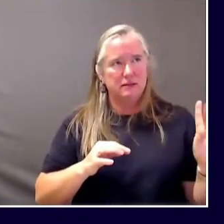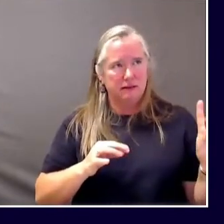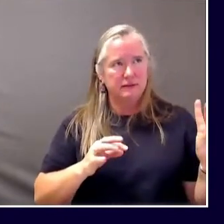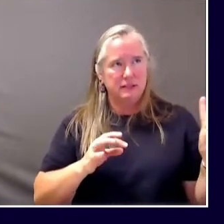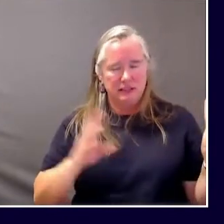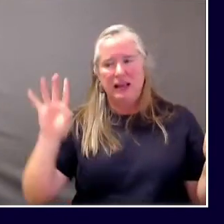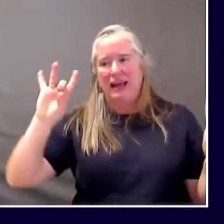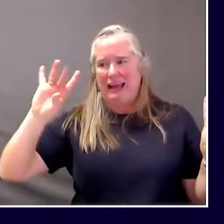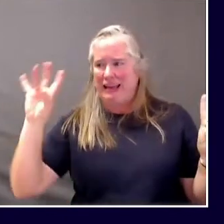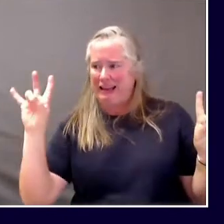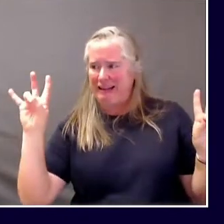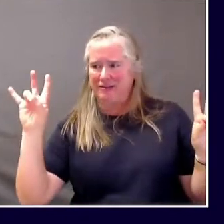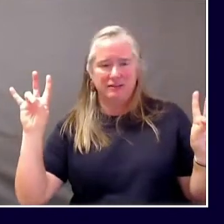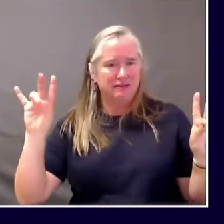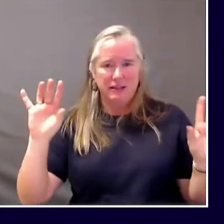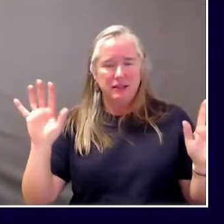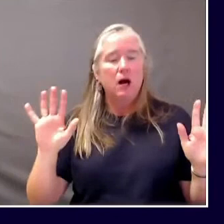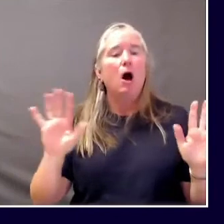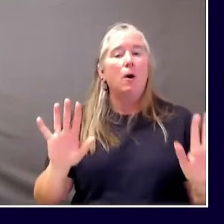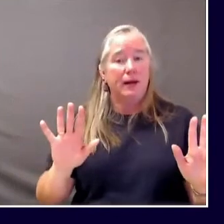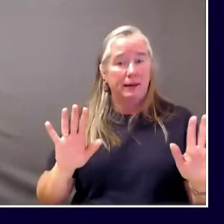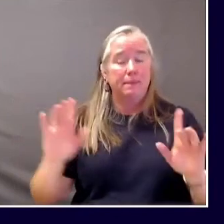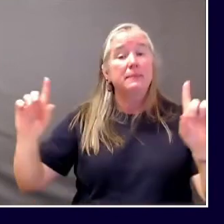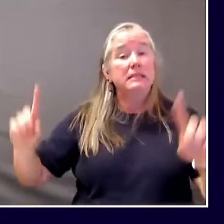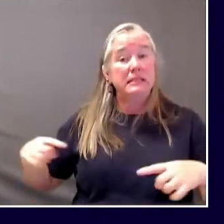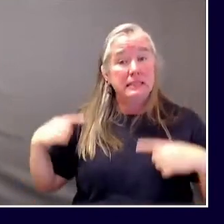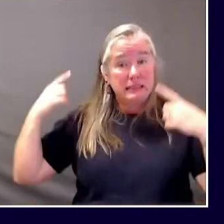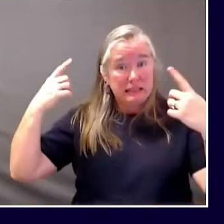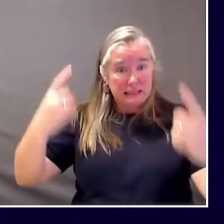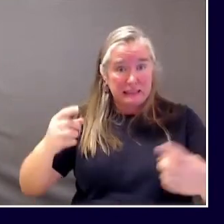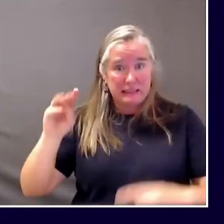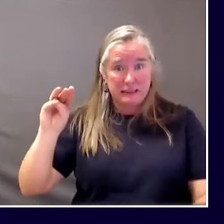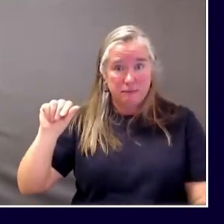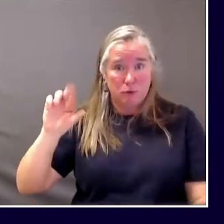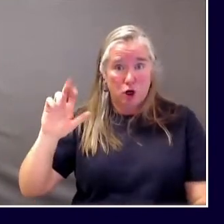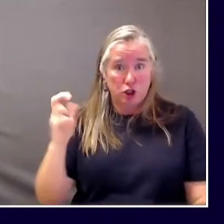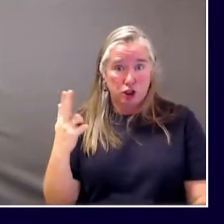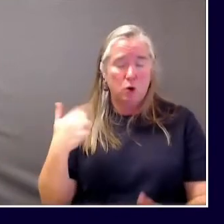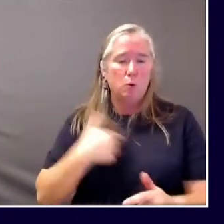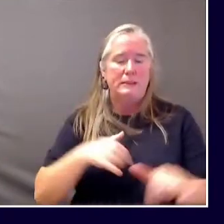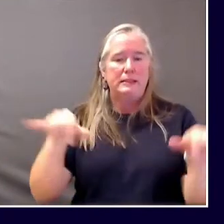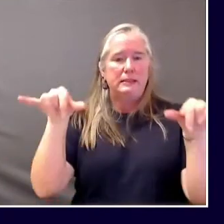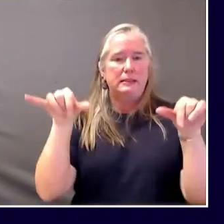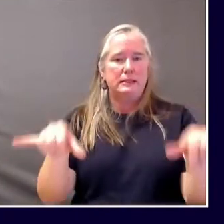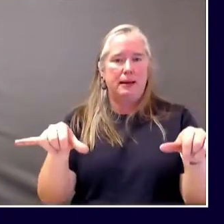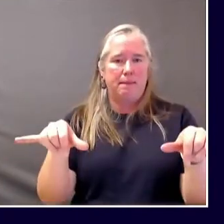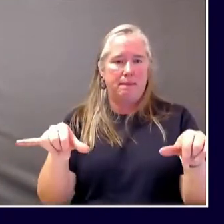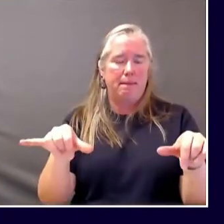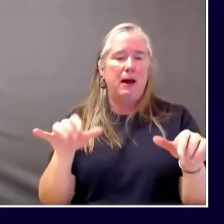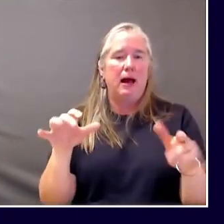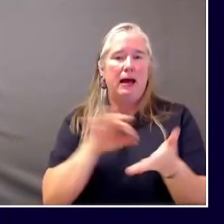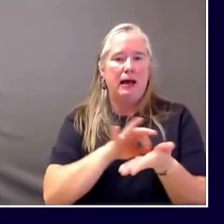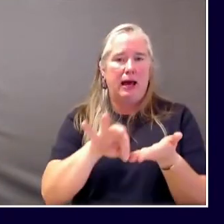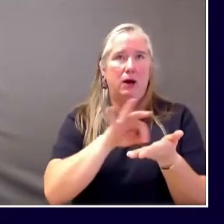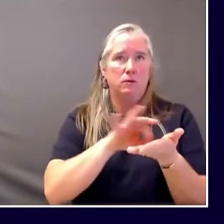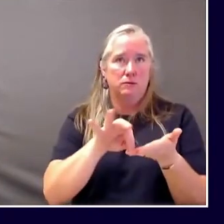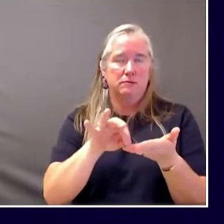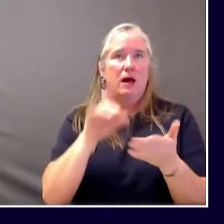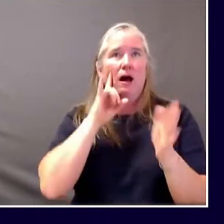since the first day we reported